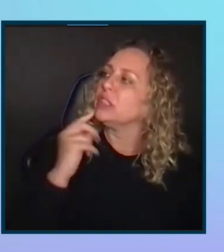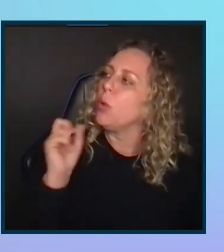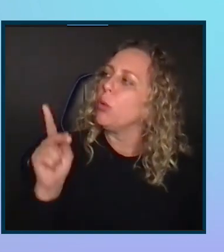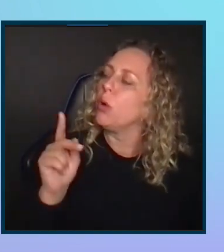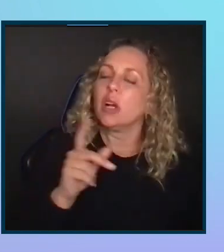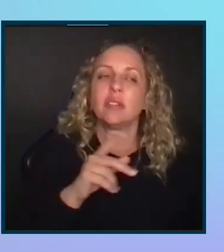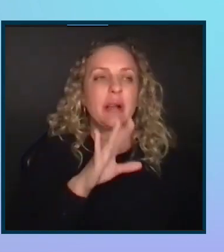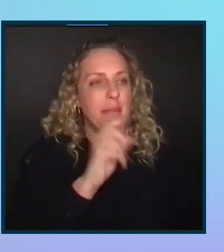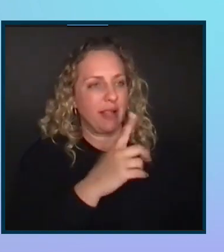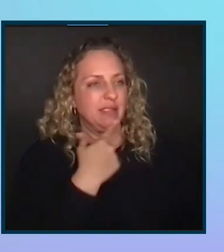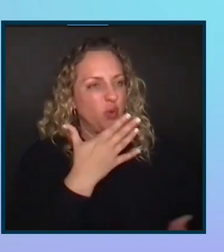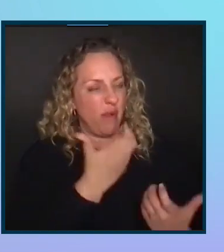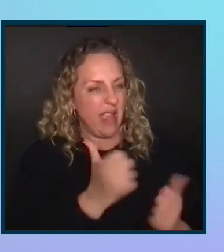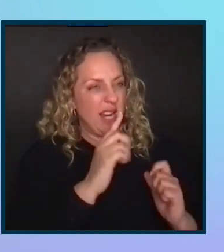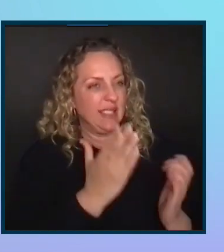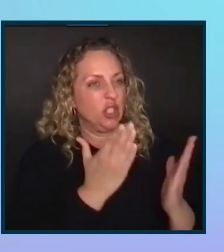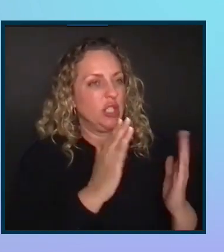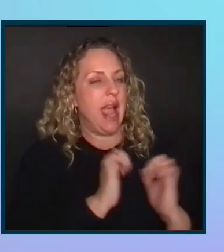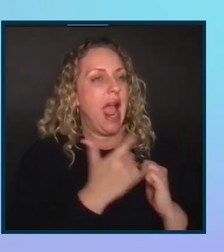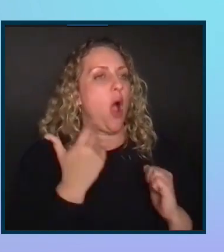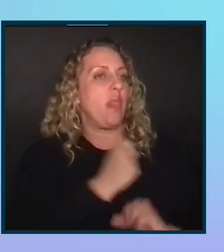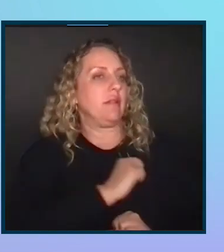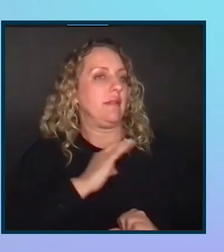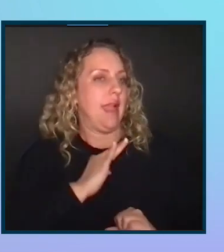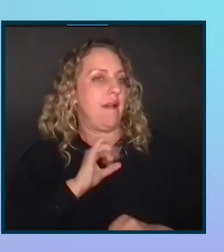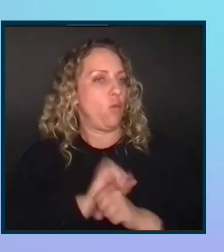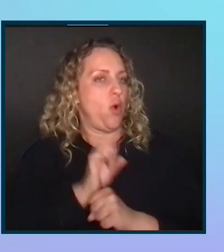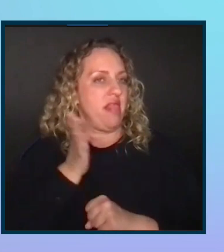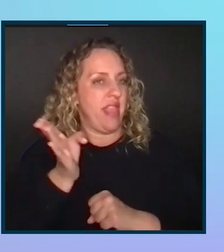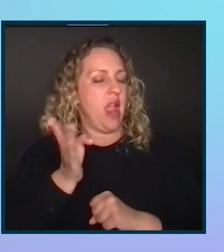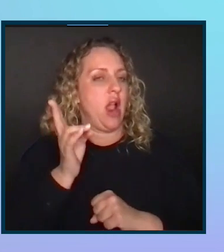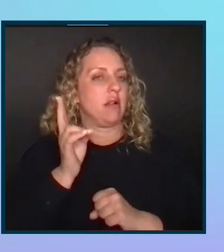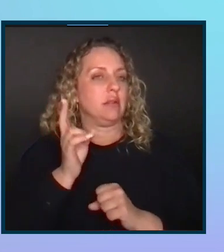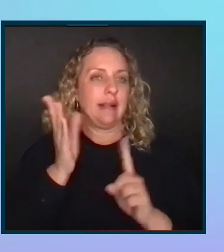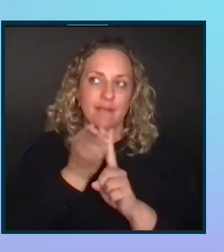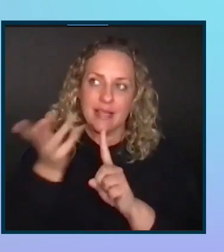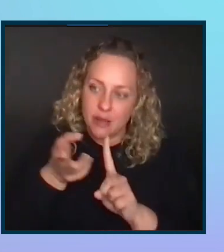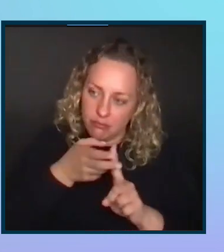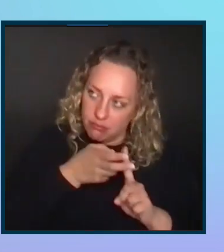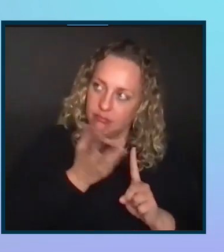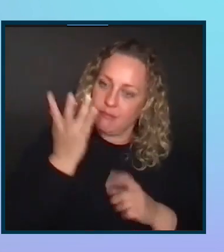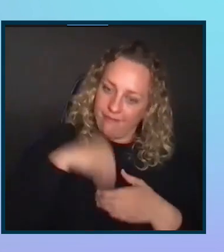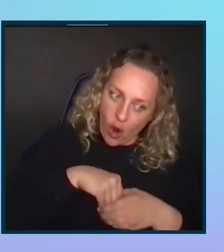to get more of the faculty on board for bringing in more of these types of design principles?